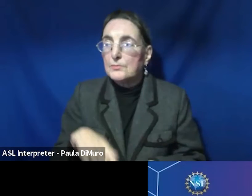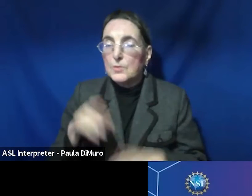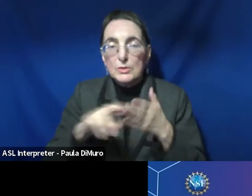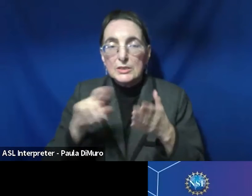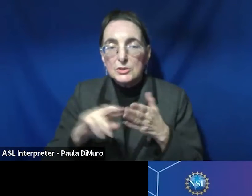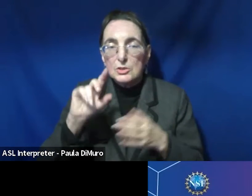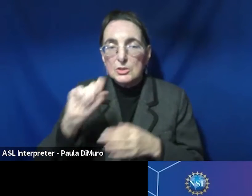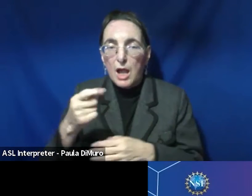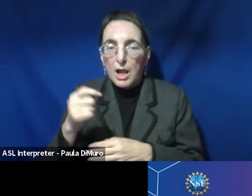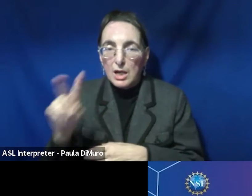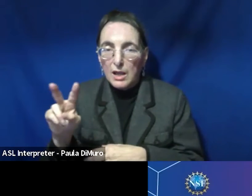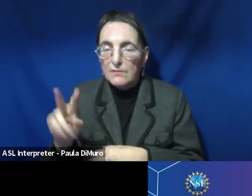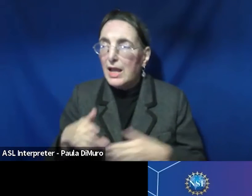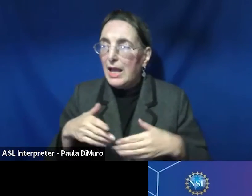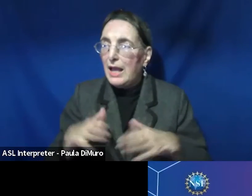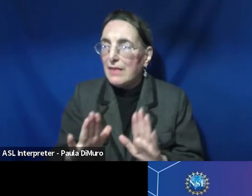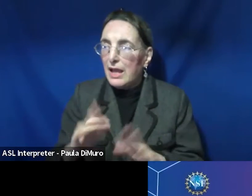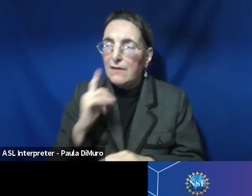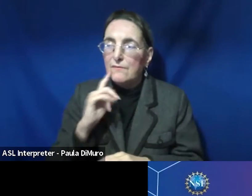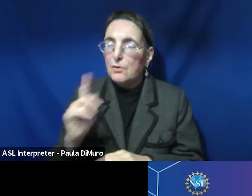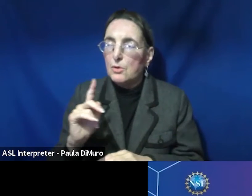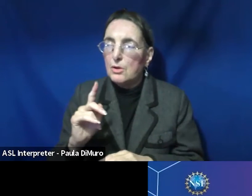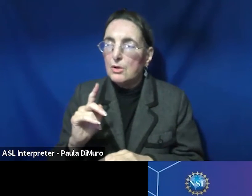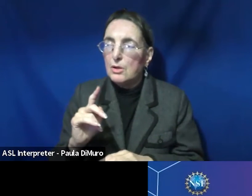for viewing the complete submitted and/or awarded proposal?